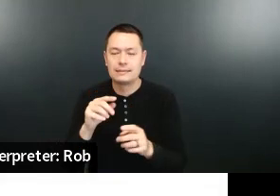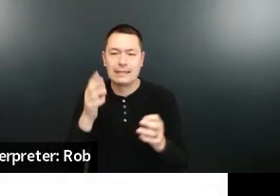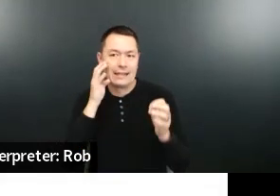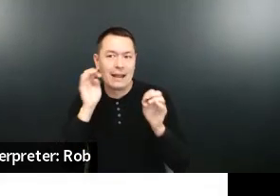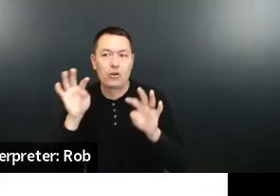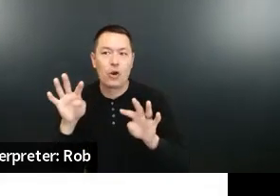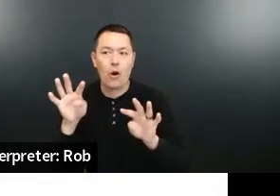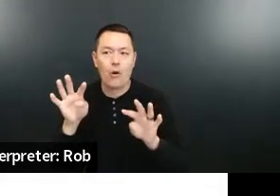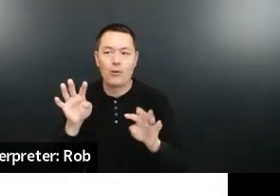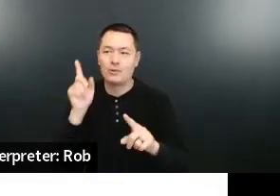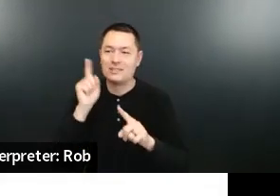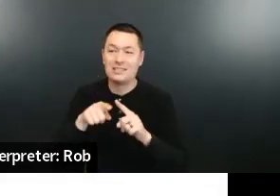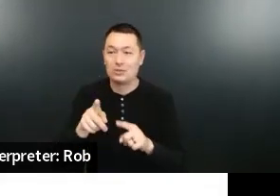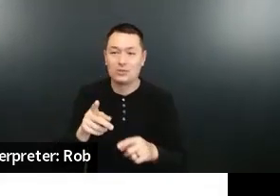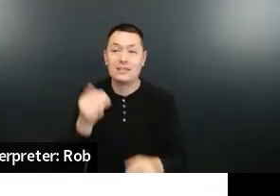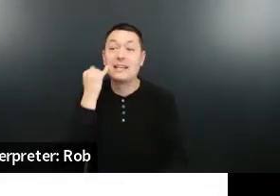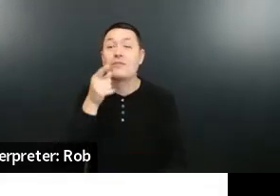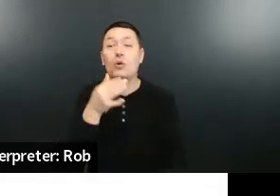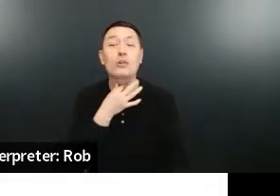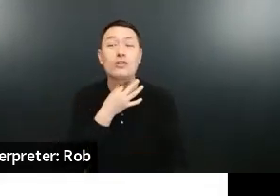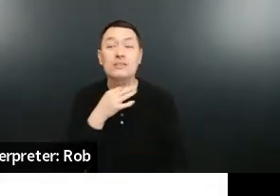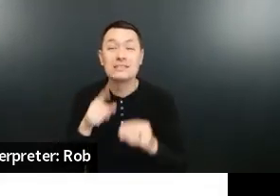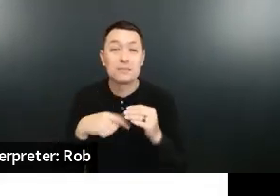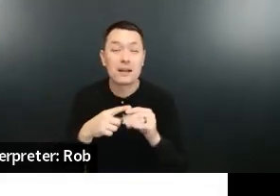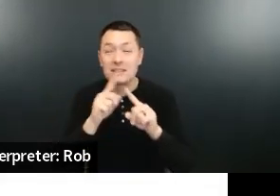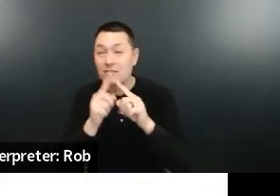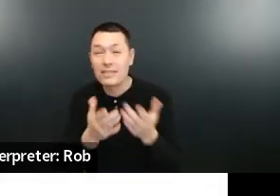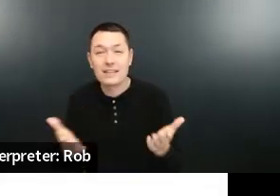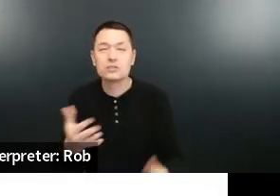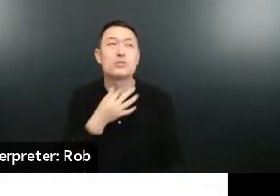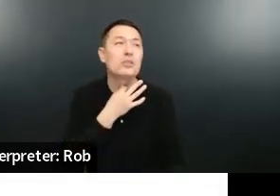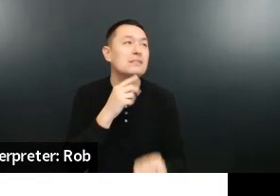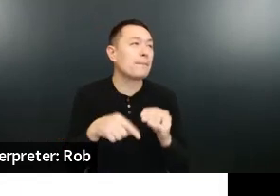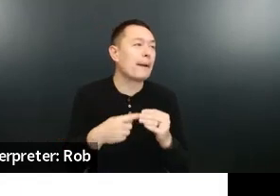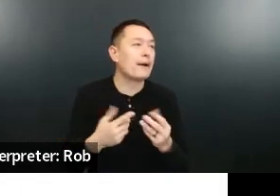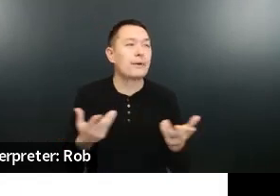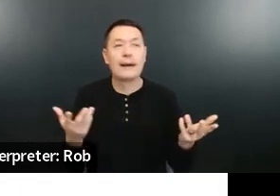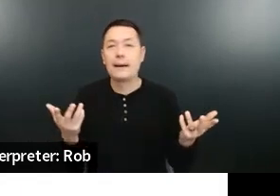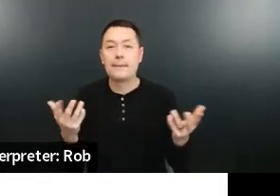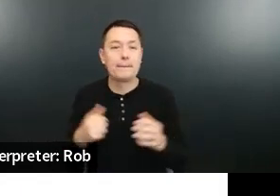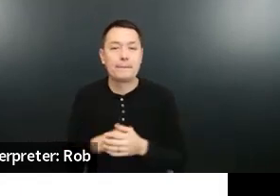And so if you're just curious about different things and we want to know like what's working out there, we're